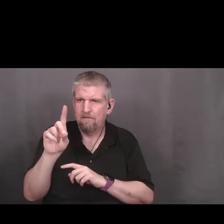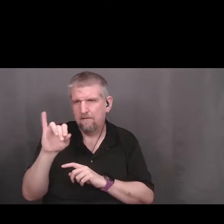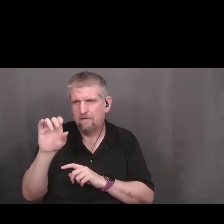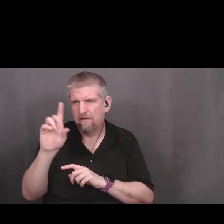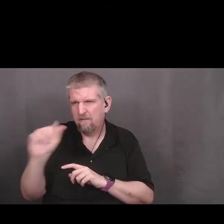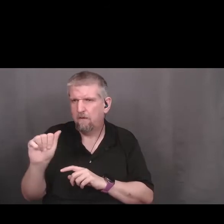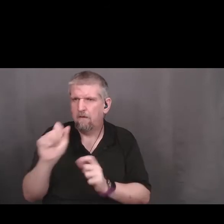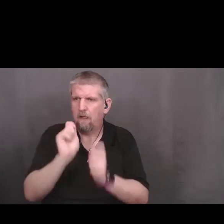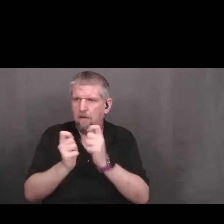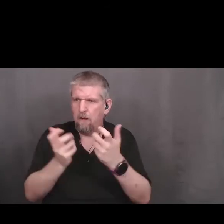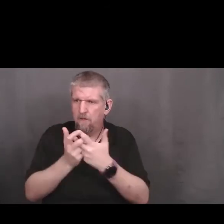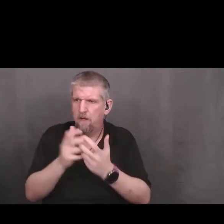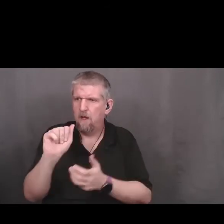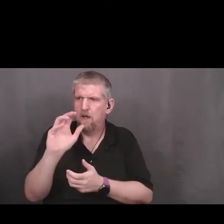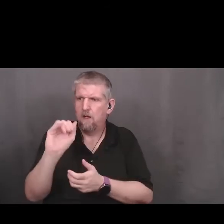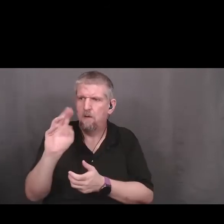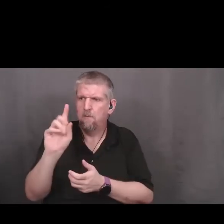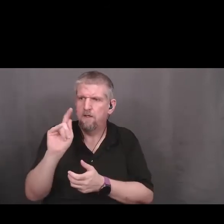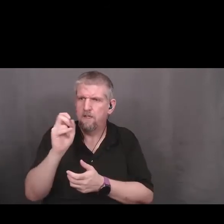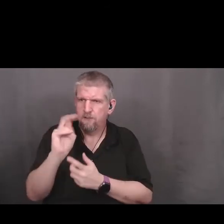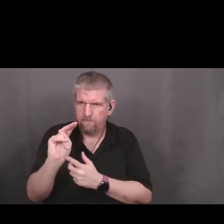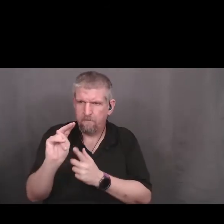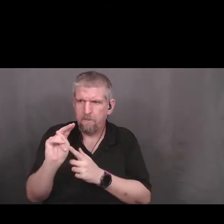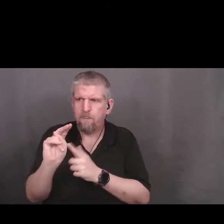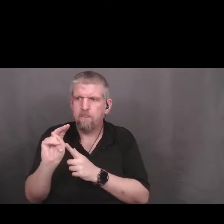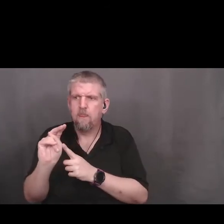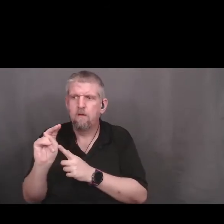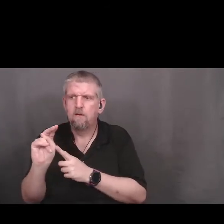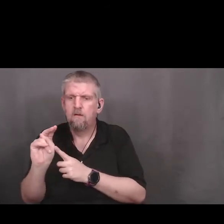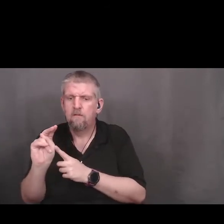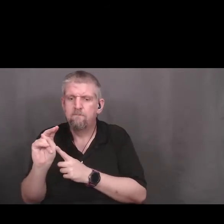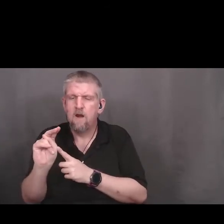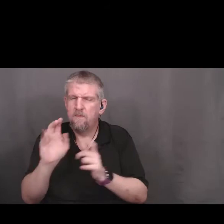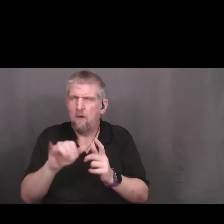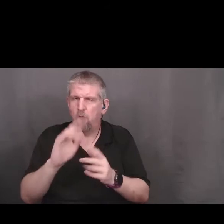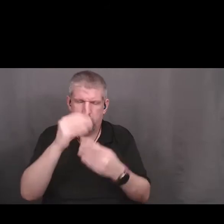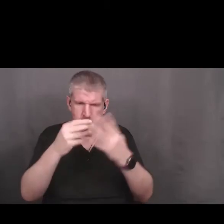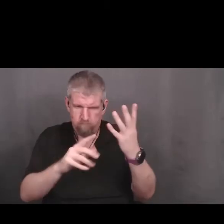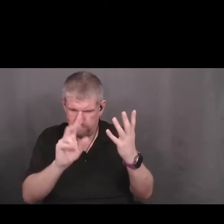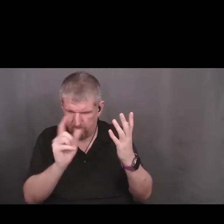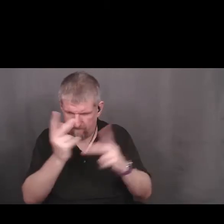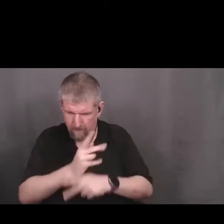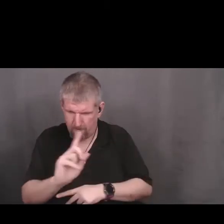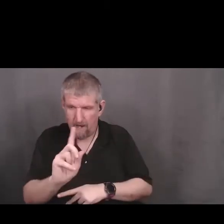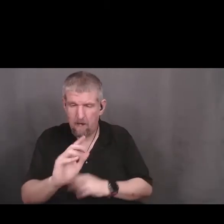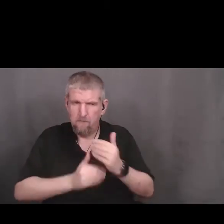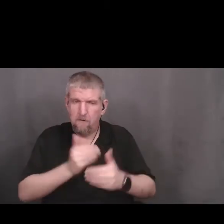and that should bring you to the process of how to request accommodation. And the process is very similar,